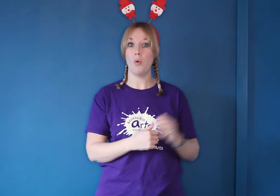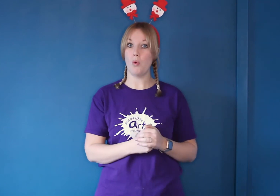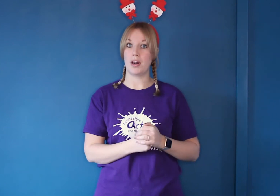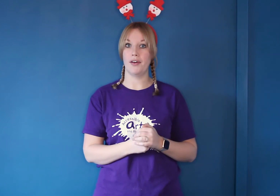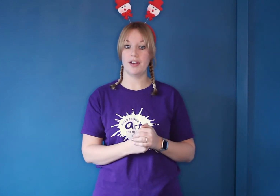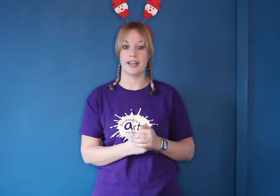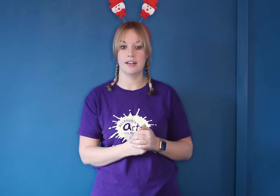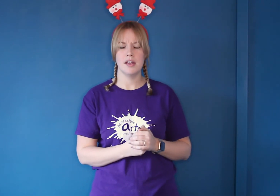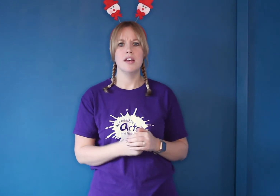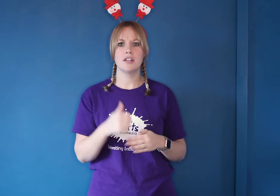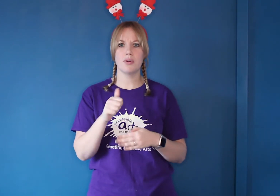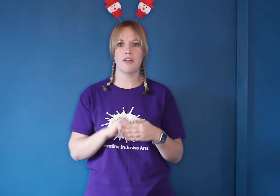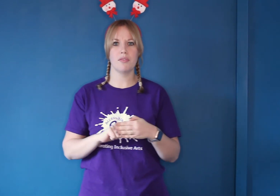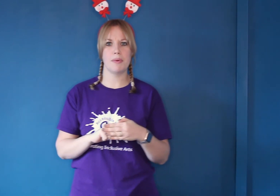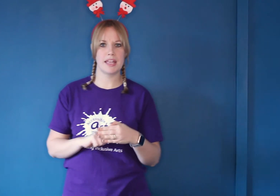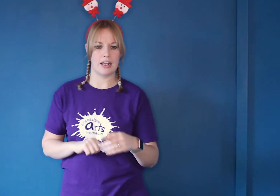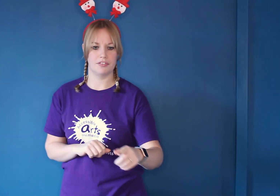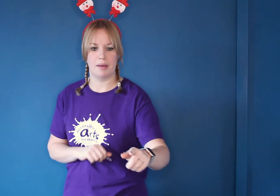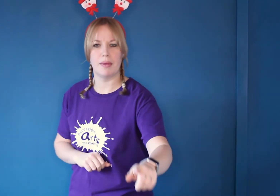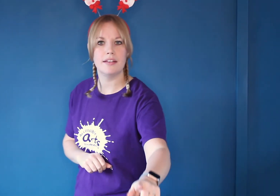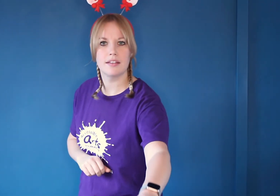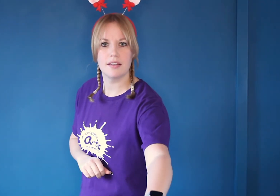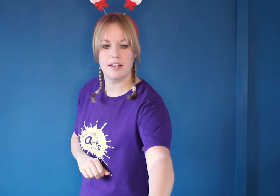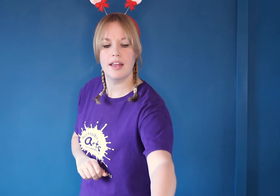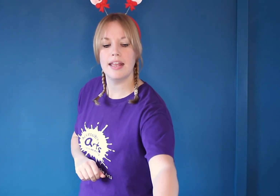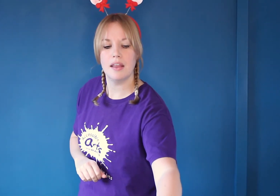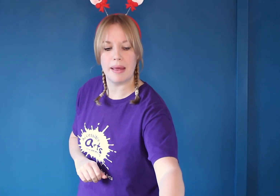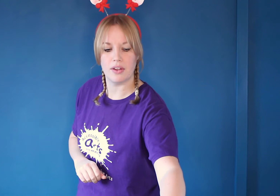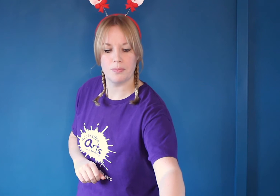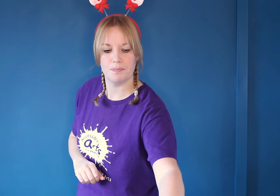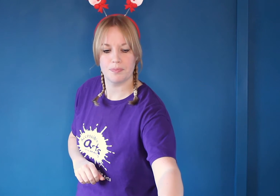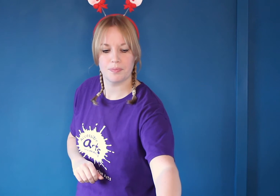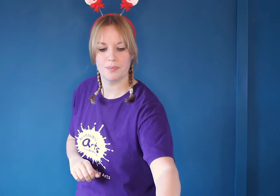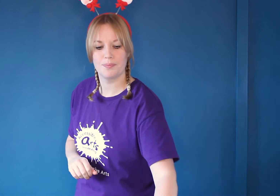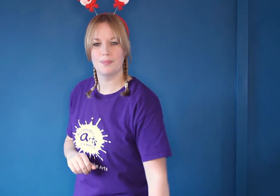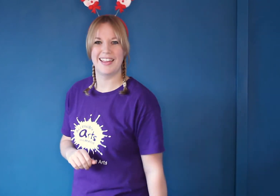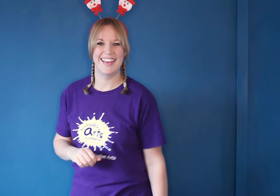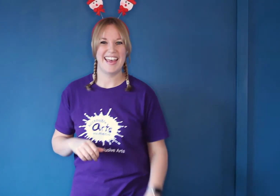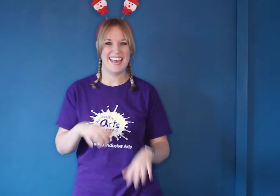Lovely! Shall we go from the beginning of that bit? In the meadow.